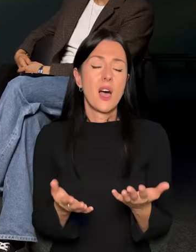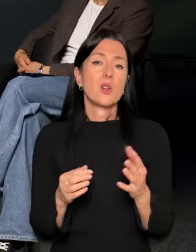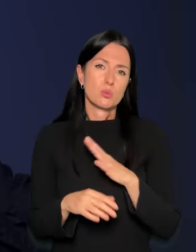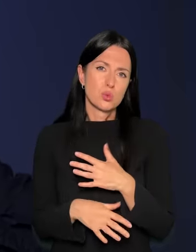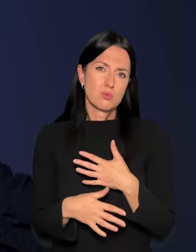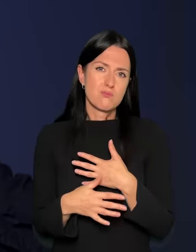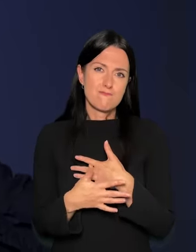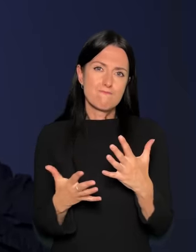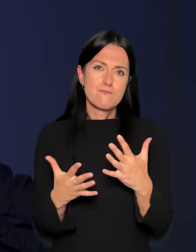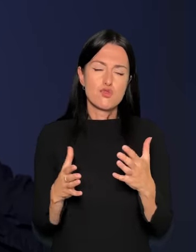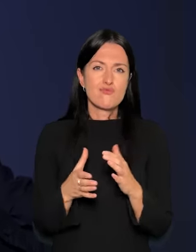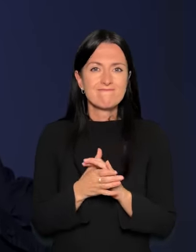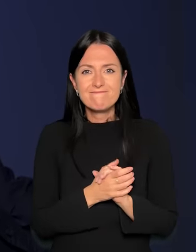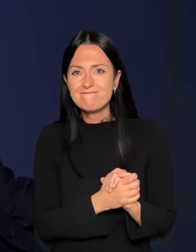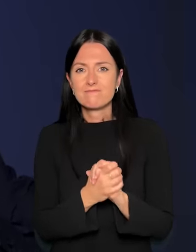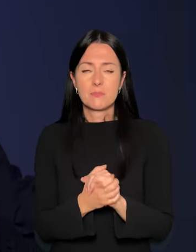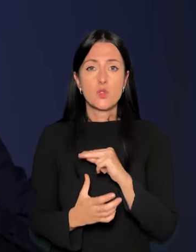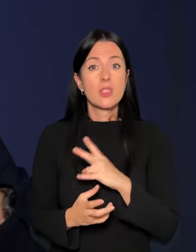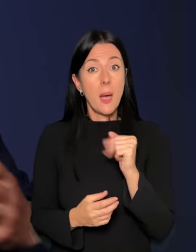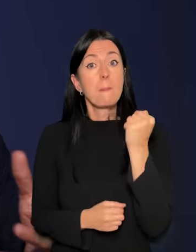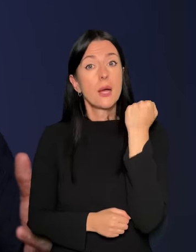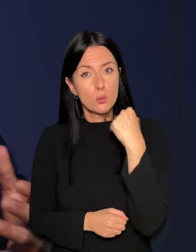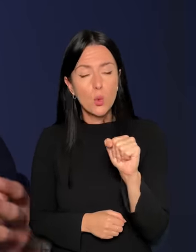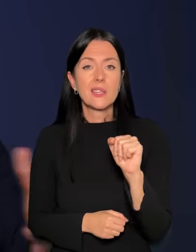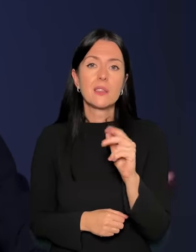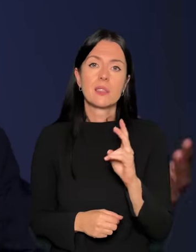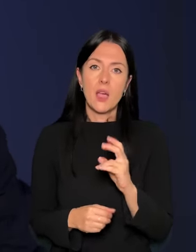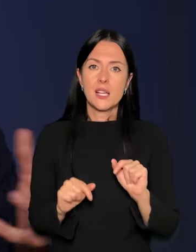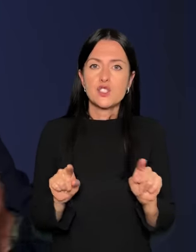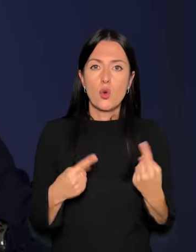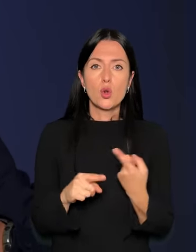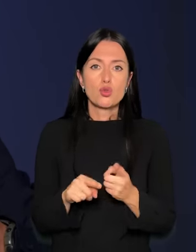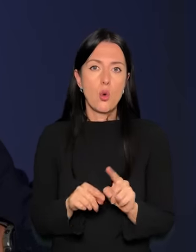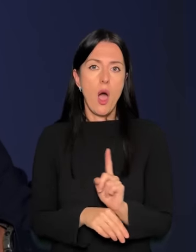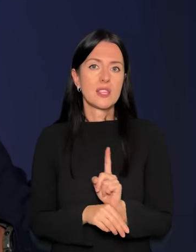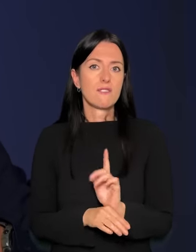united and work both for victory and for the creation of this adequate